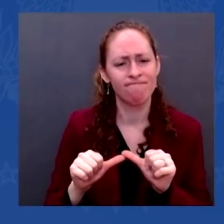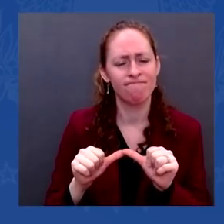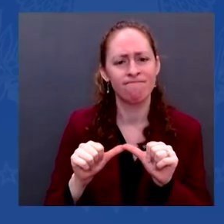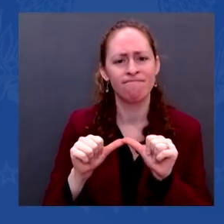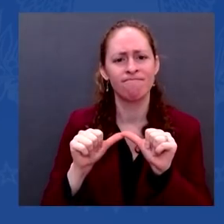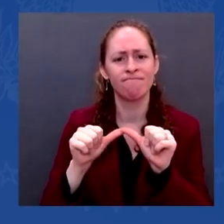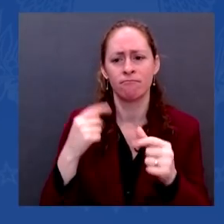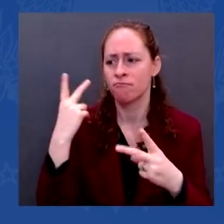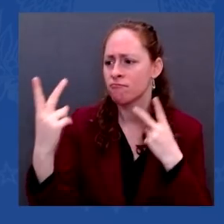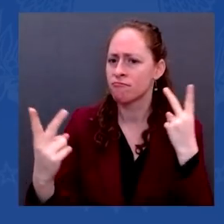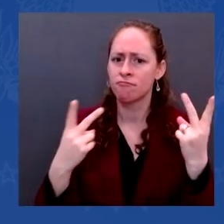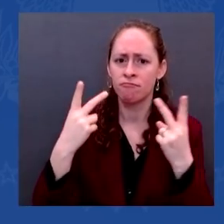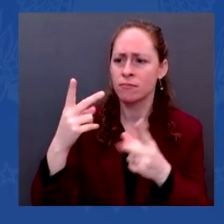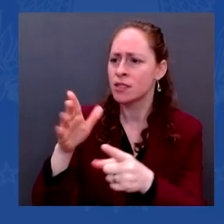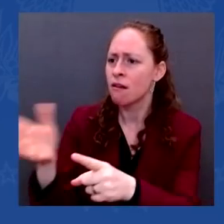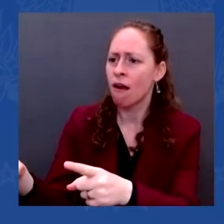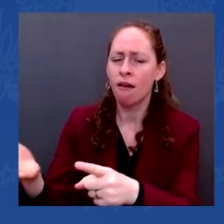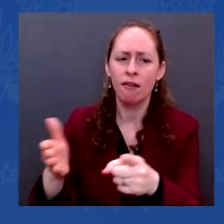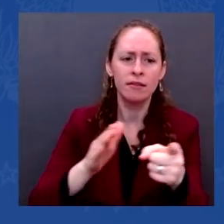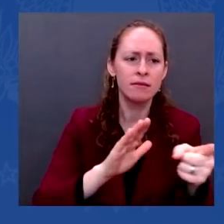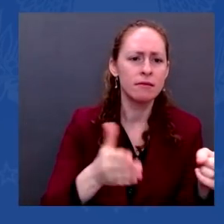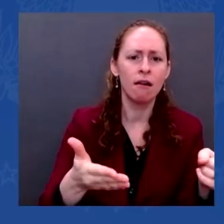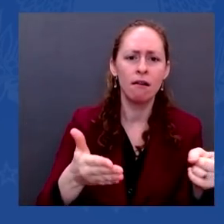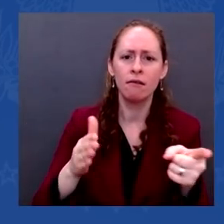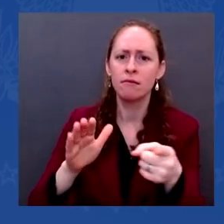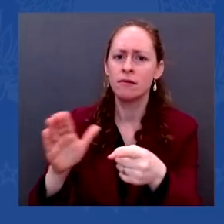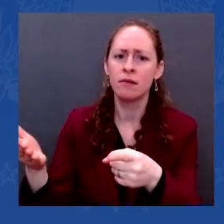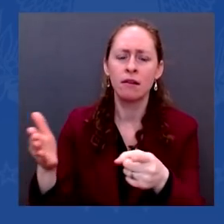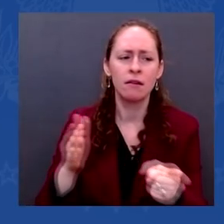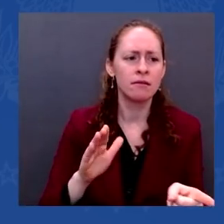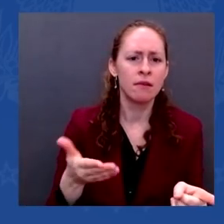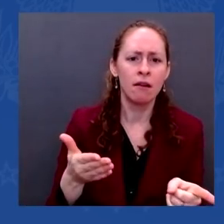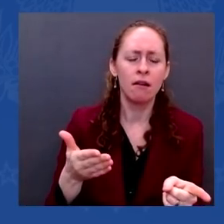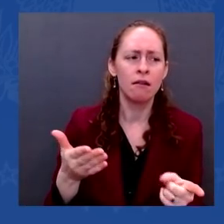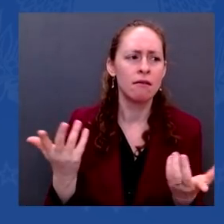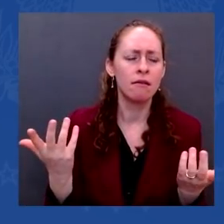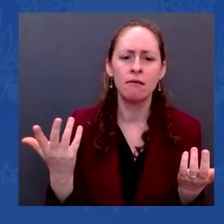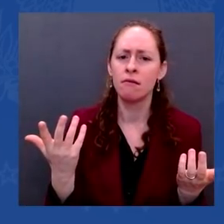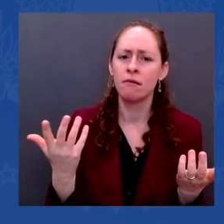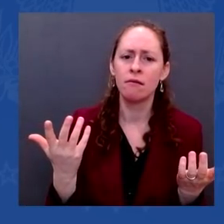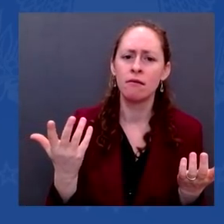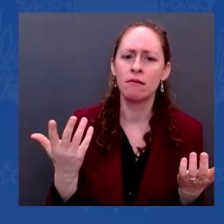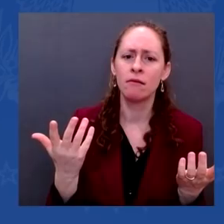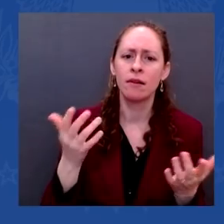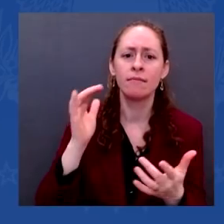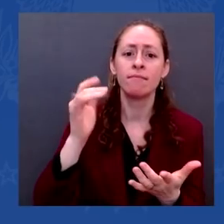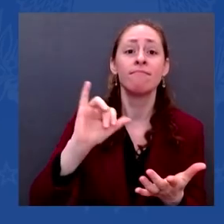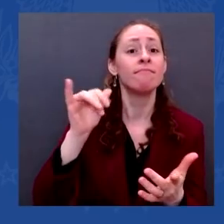Or -- I mean, there -- so, you know, I'm flattered